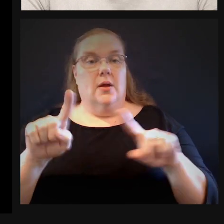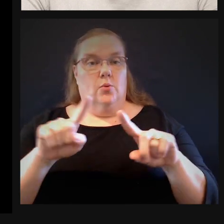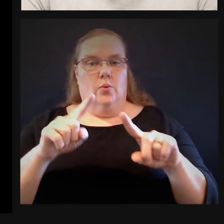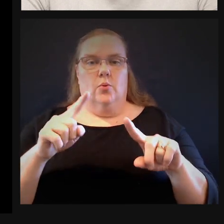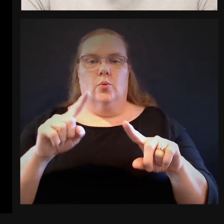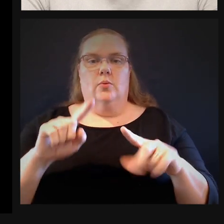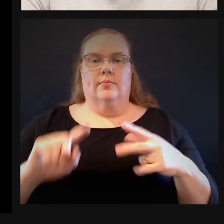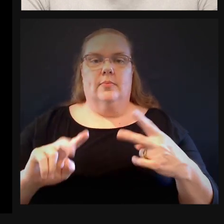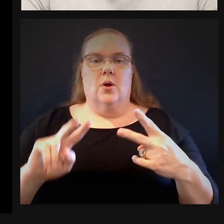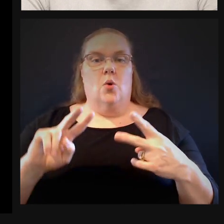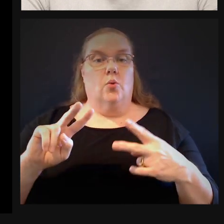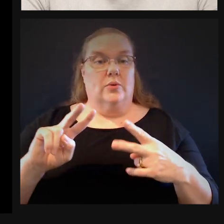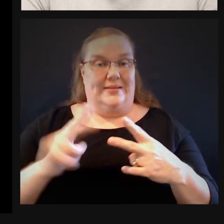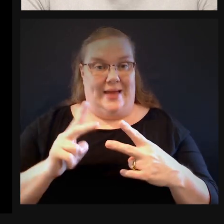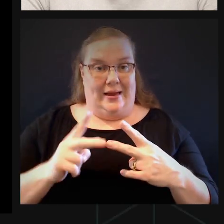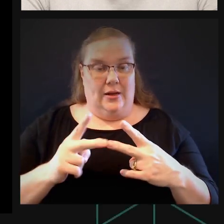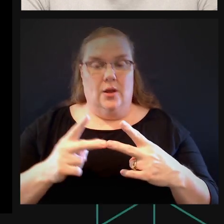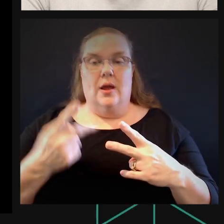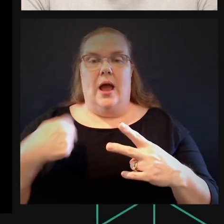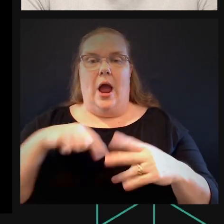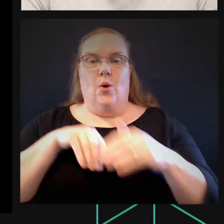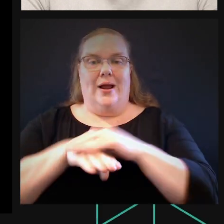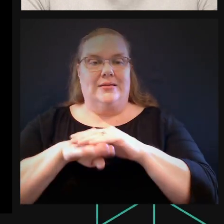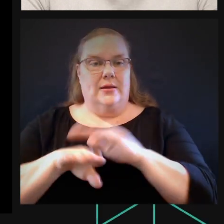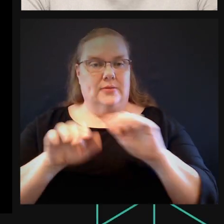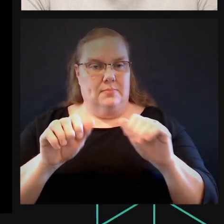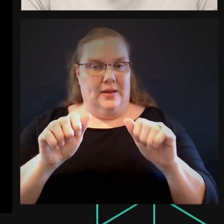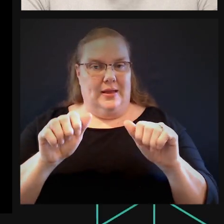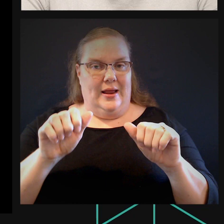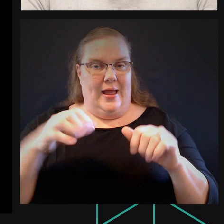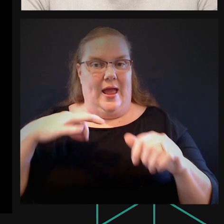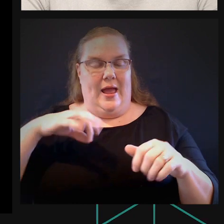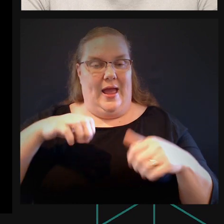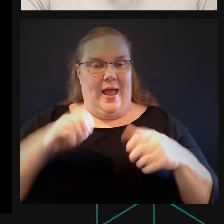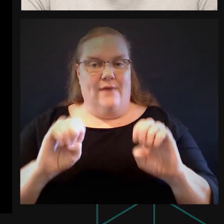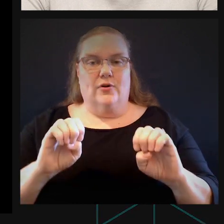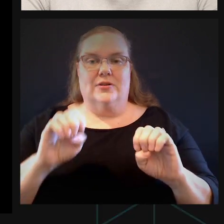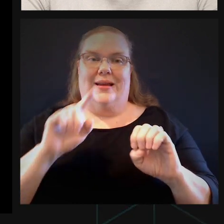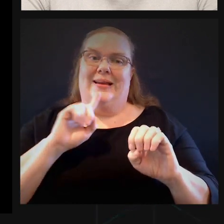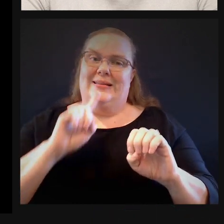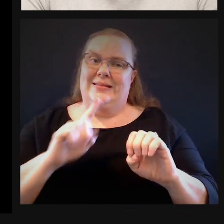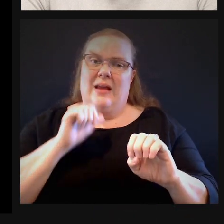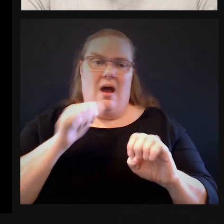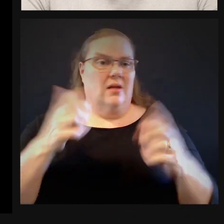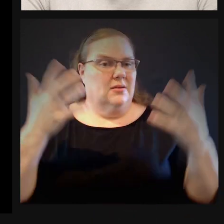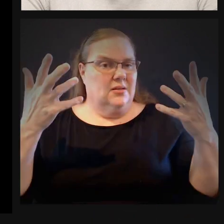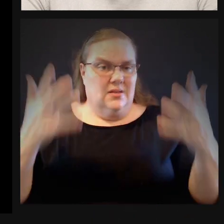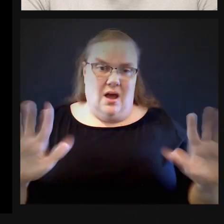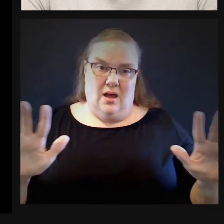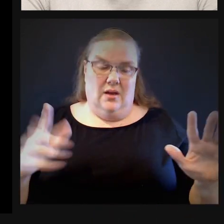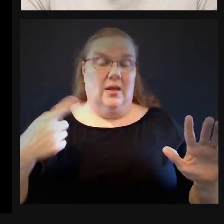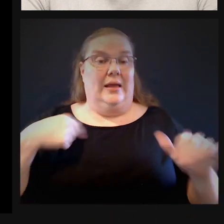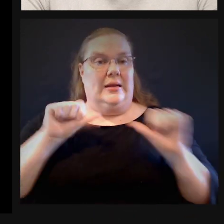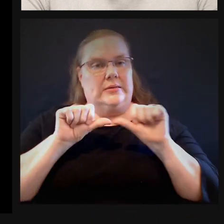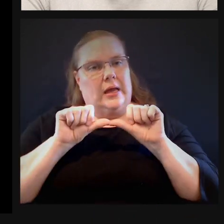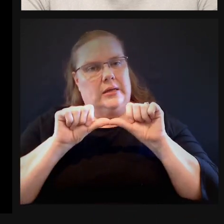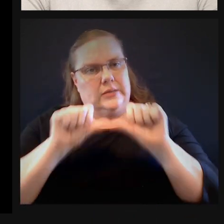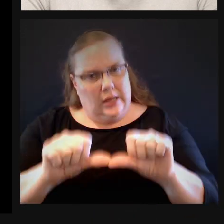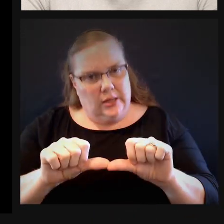Secondly, our accessibly efforts are not one and done. This is a continual process. We'll extend it to all our other tools,